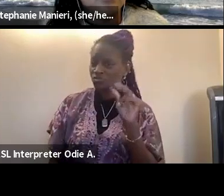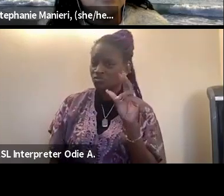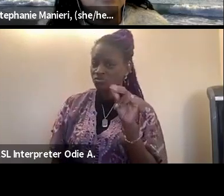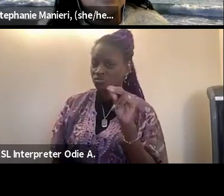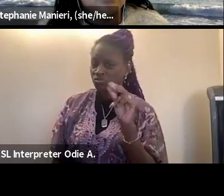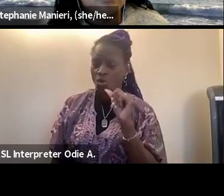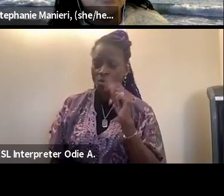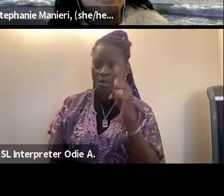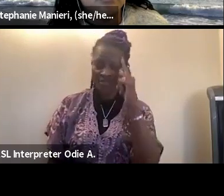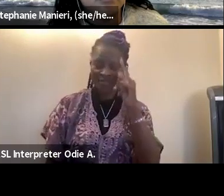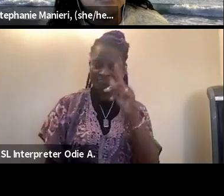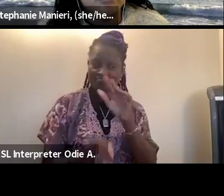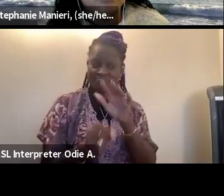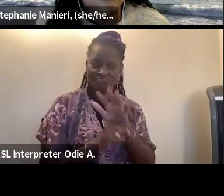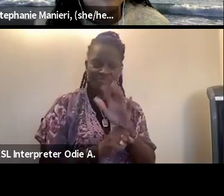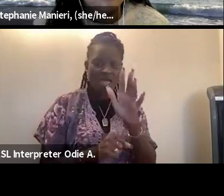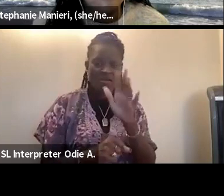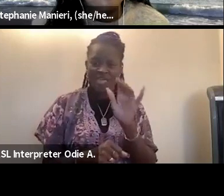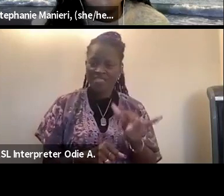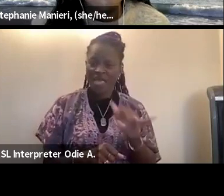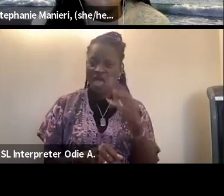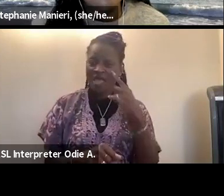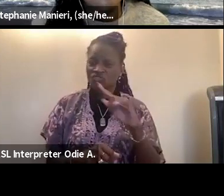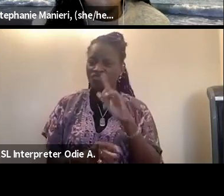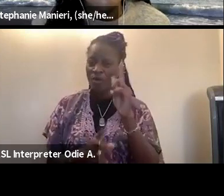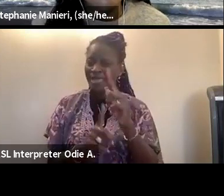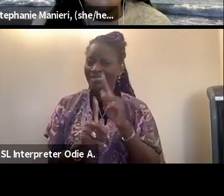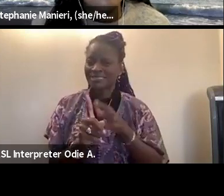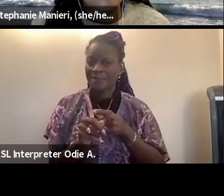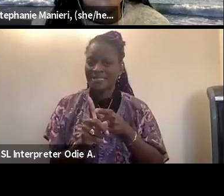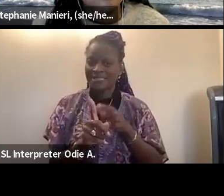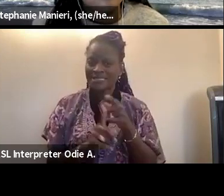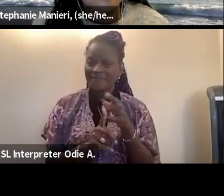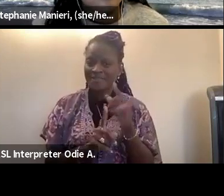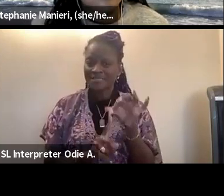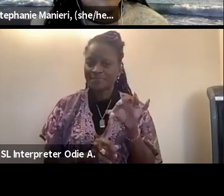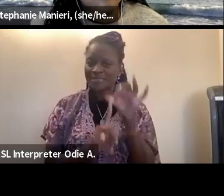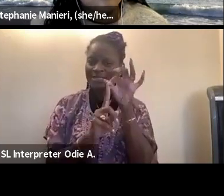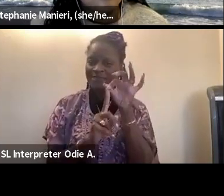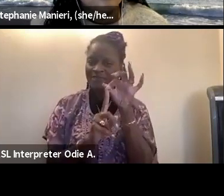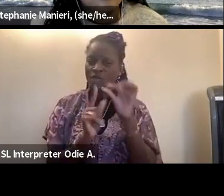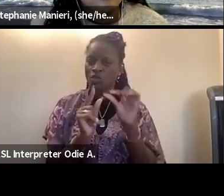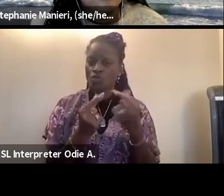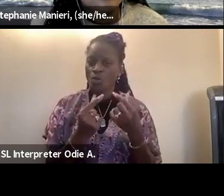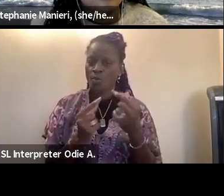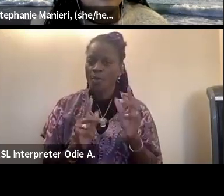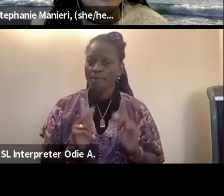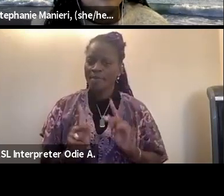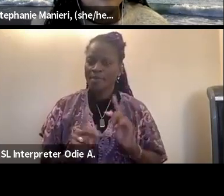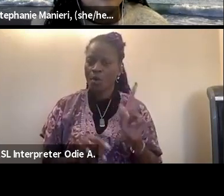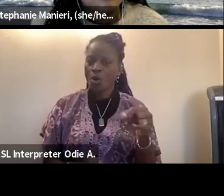It's for a very specific group of people. And as you said.